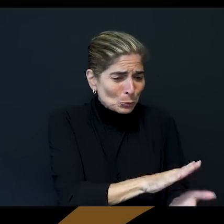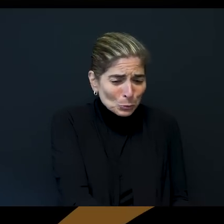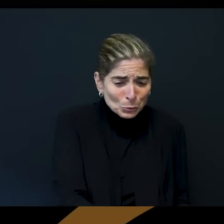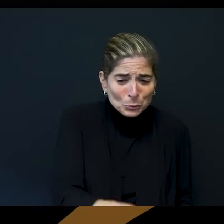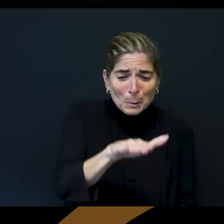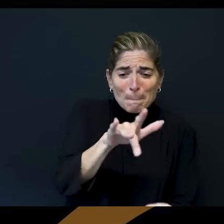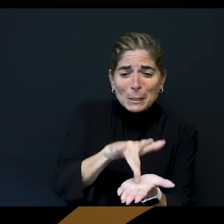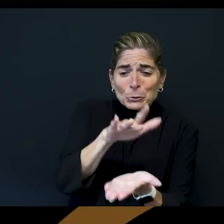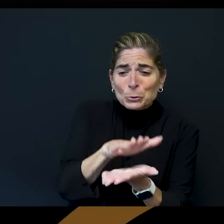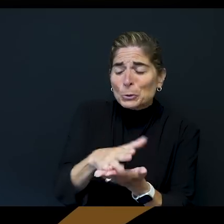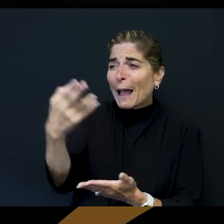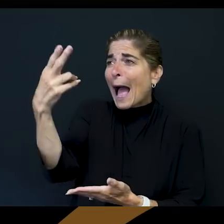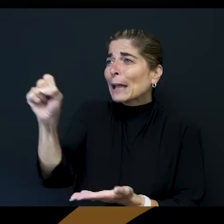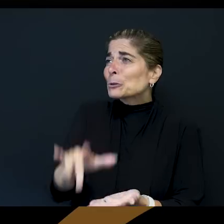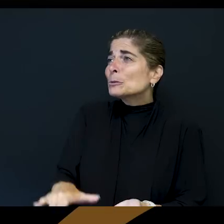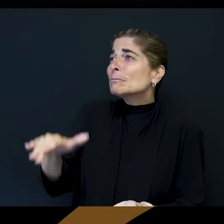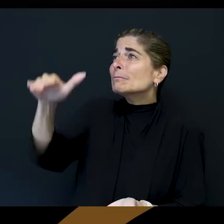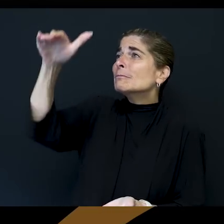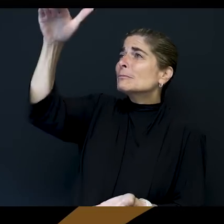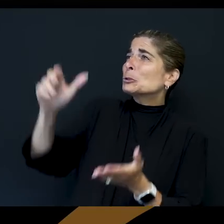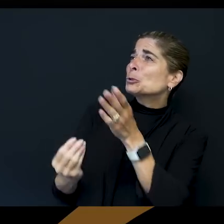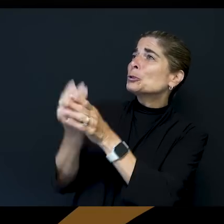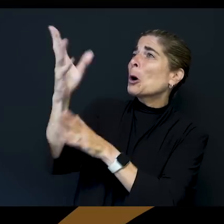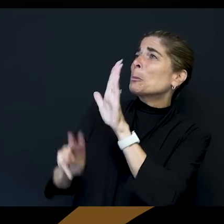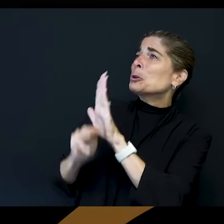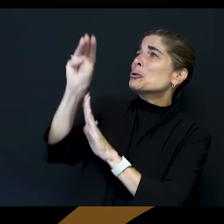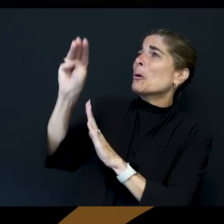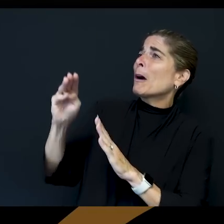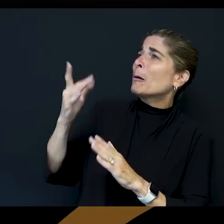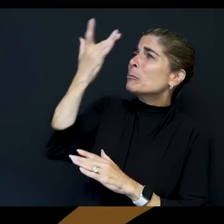where they grow and mature into bright, confident young adults is truly amazing.